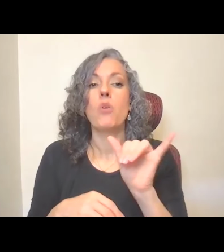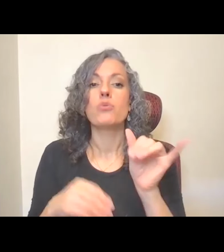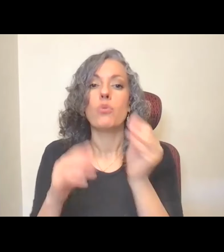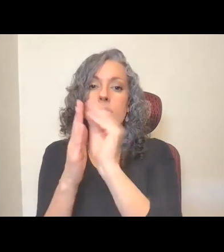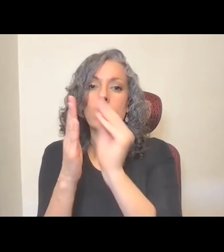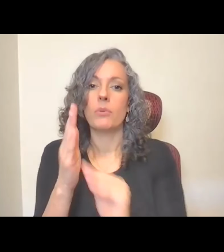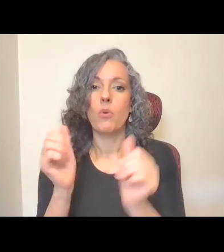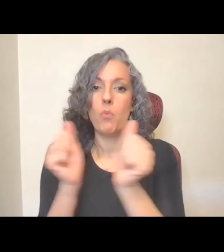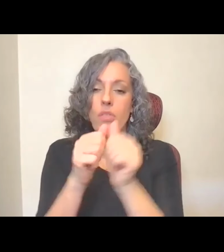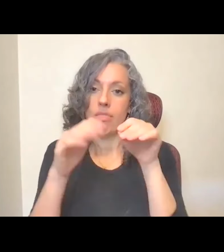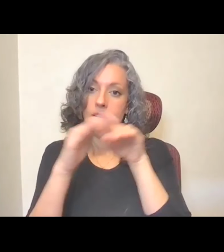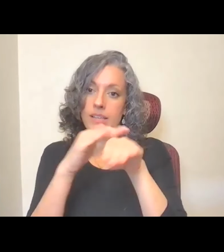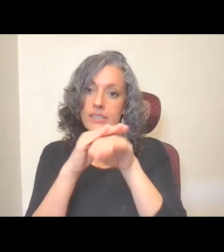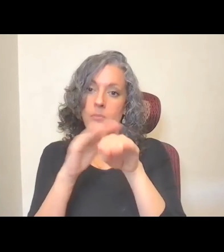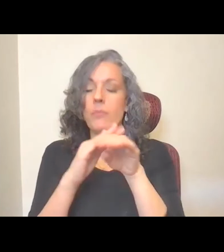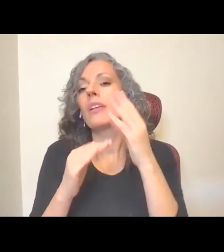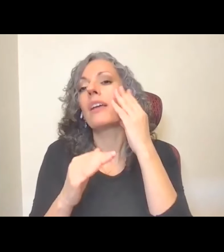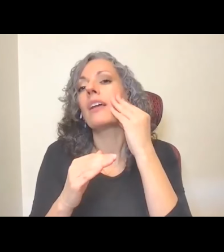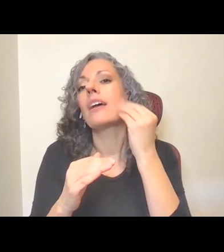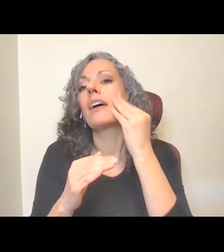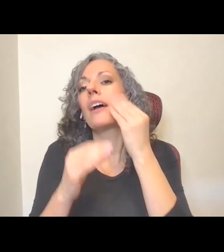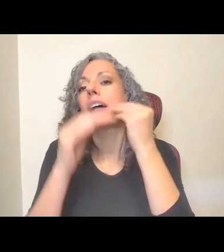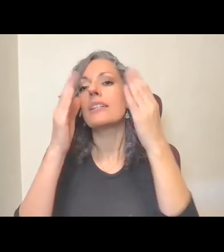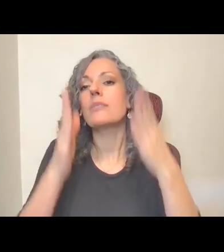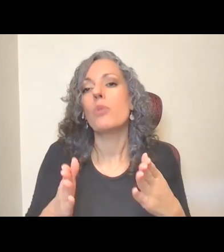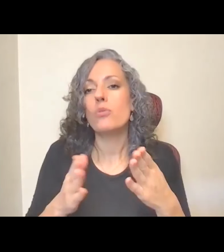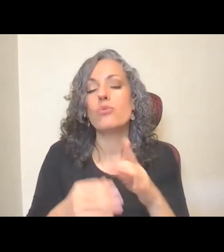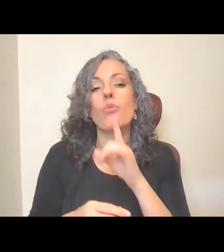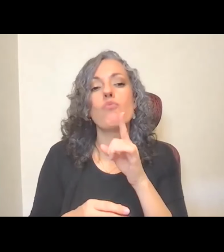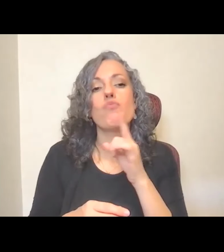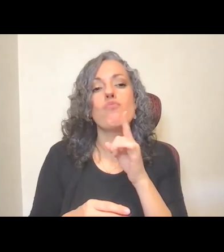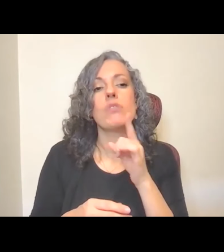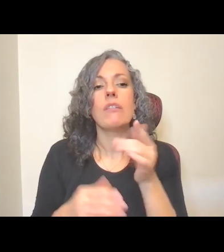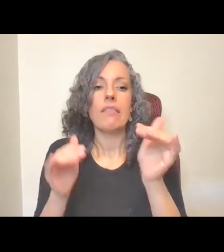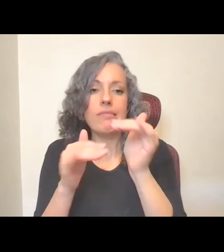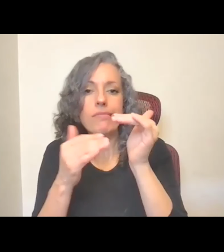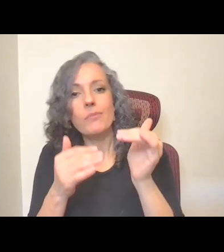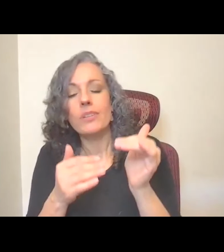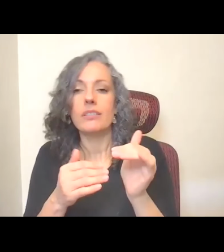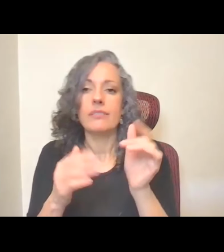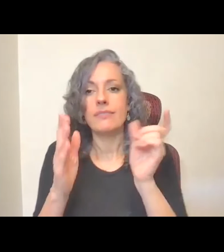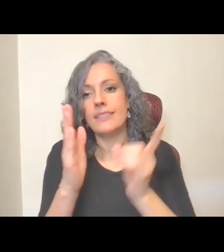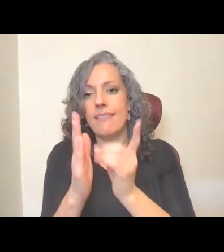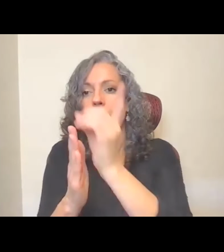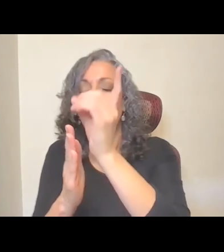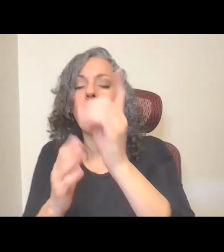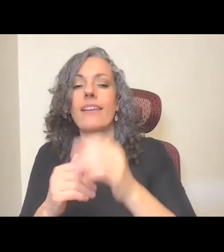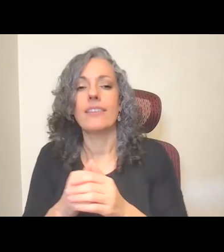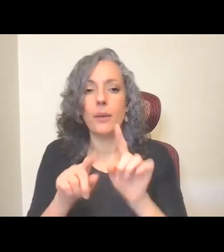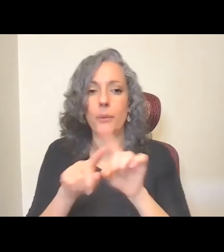experts because it's kind of a little bit more code than design. But yeah I have a fun example.